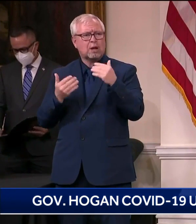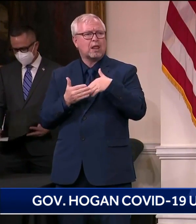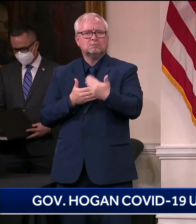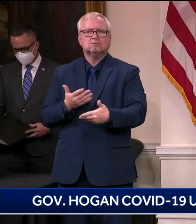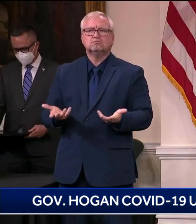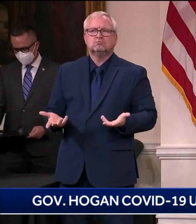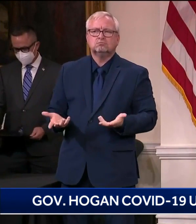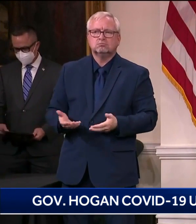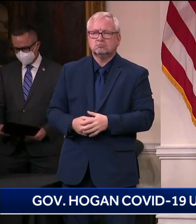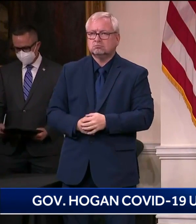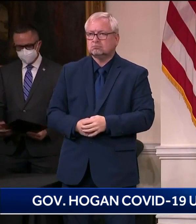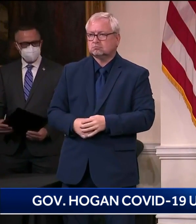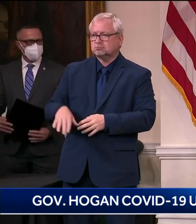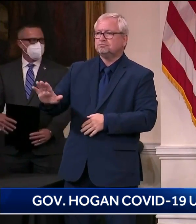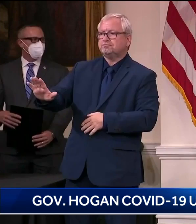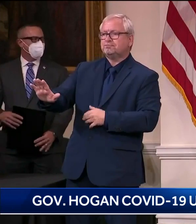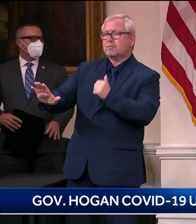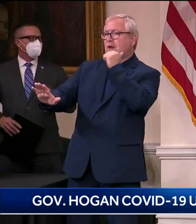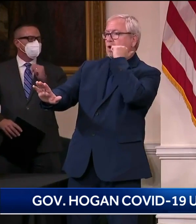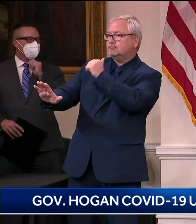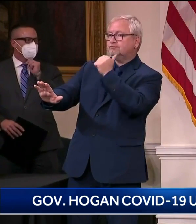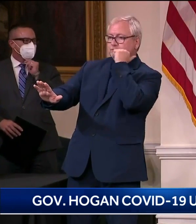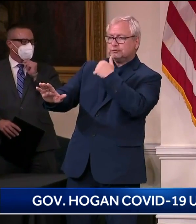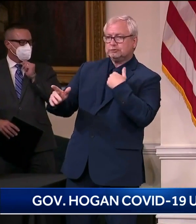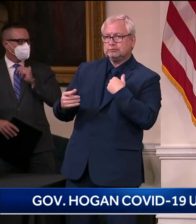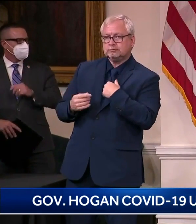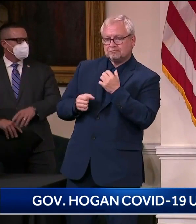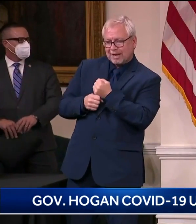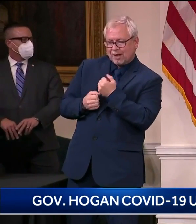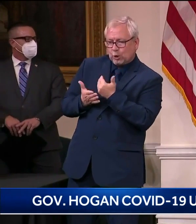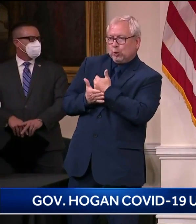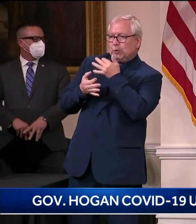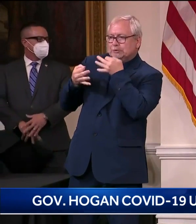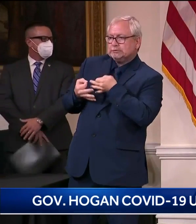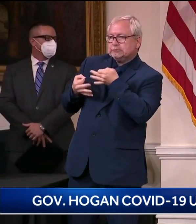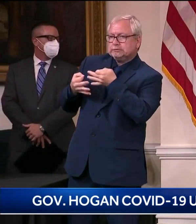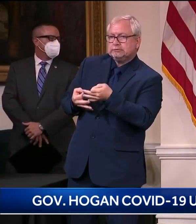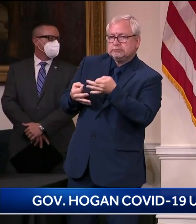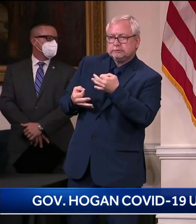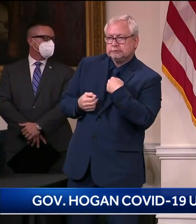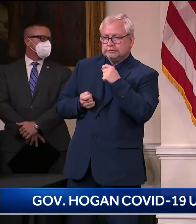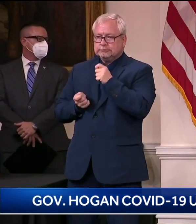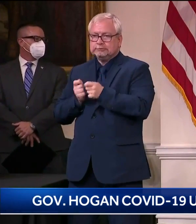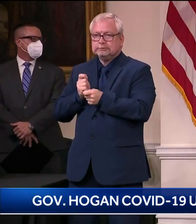WHY NOT [INAUDIBL? WE ARE TAKING STEPS AS WE THINK THEY ARE NECESSARY.